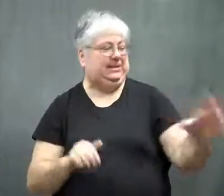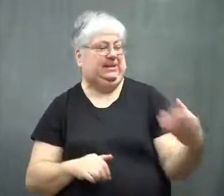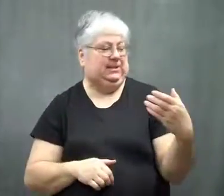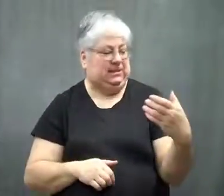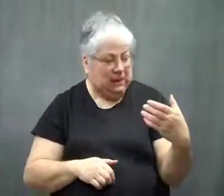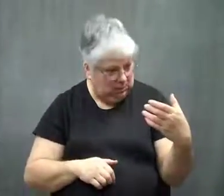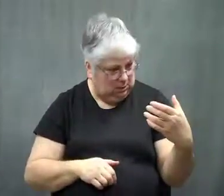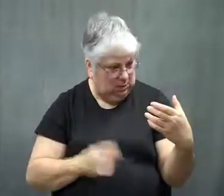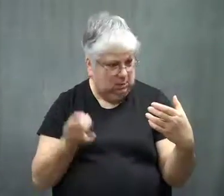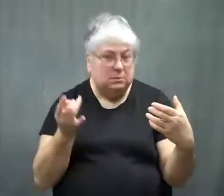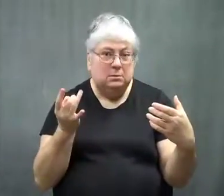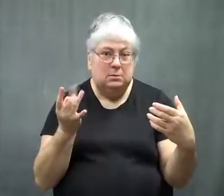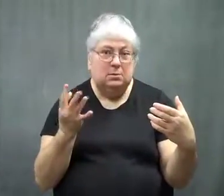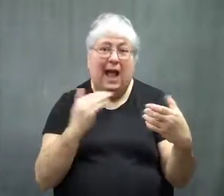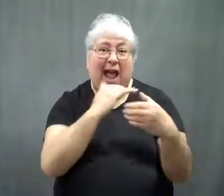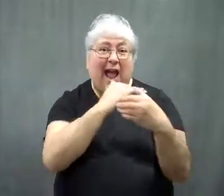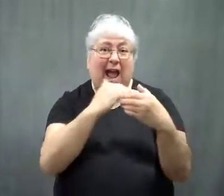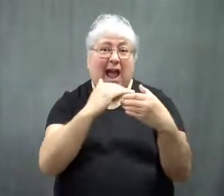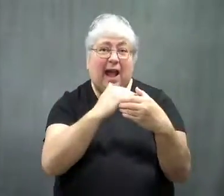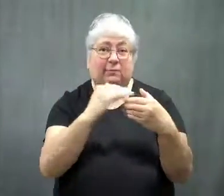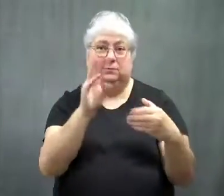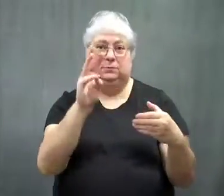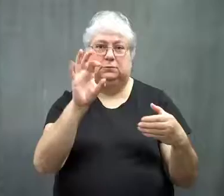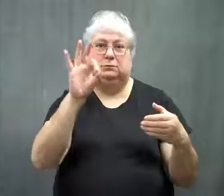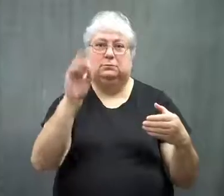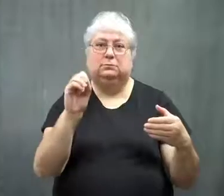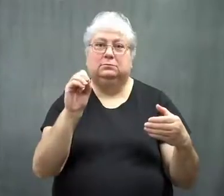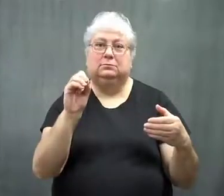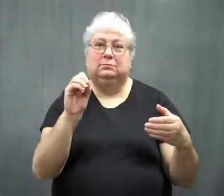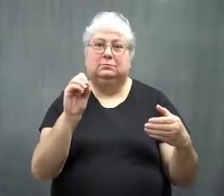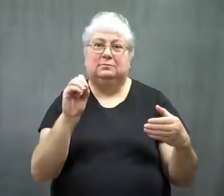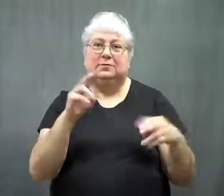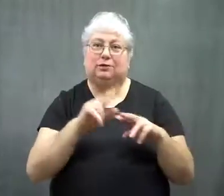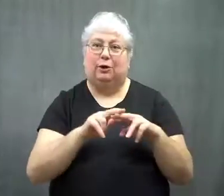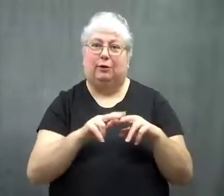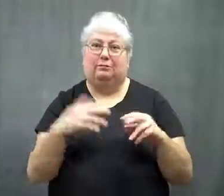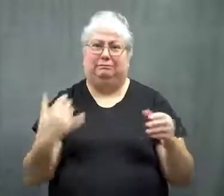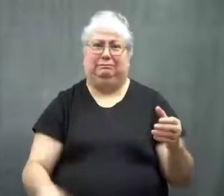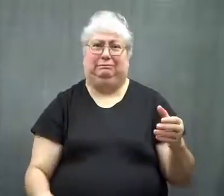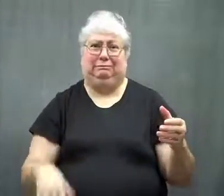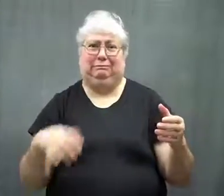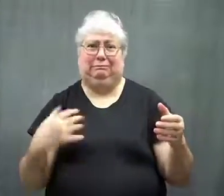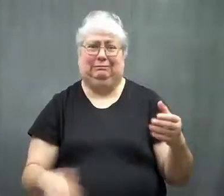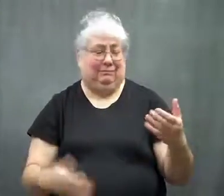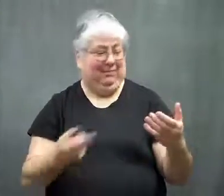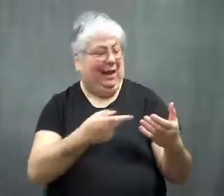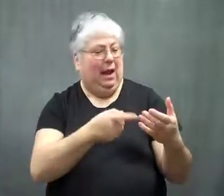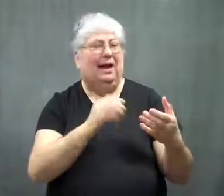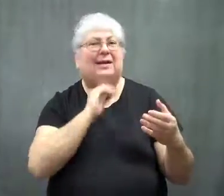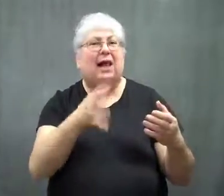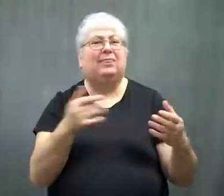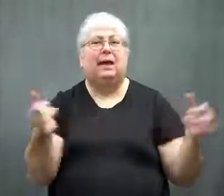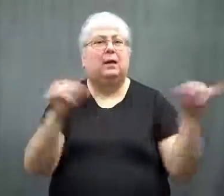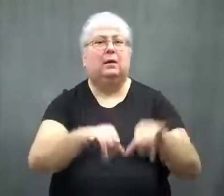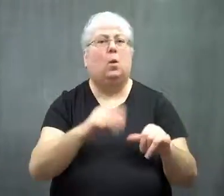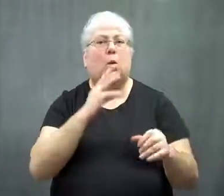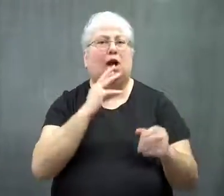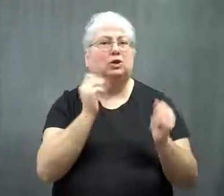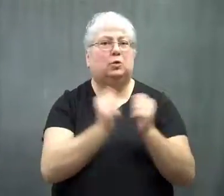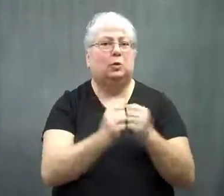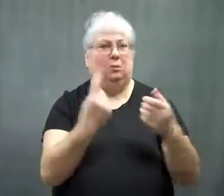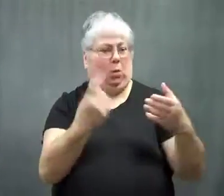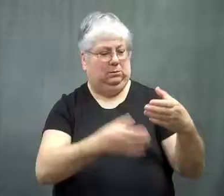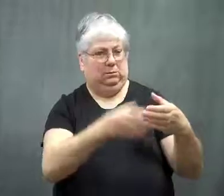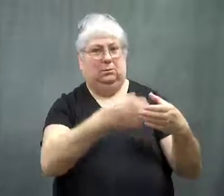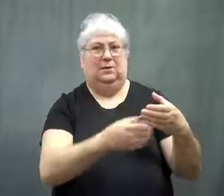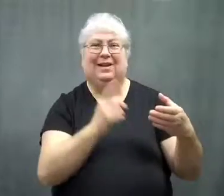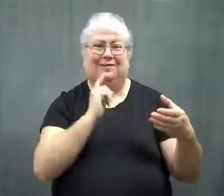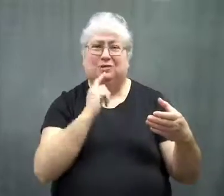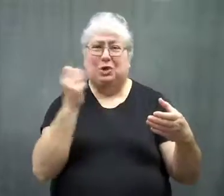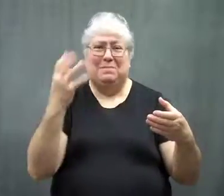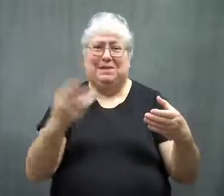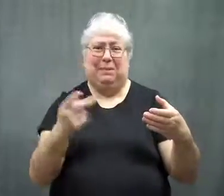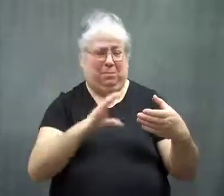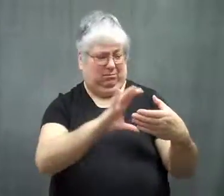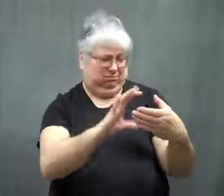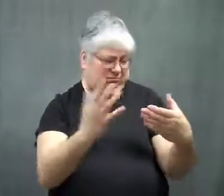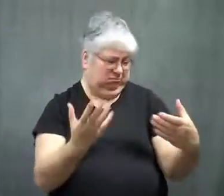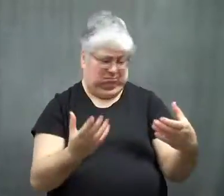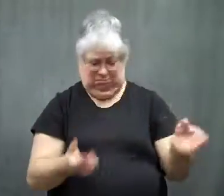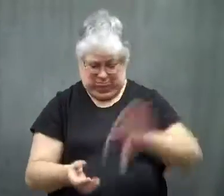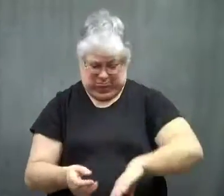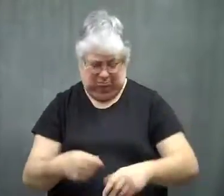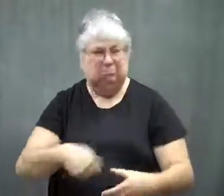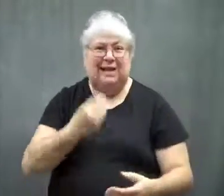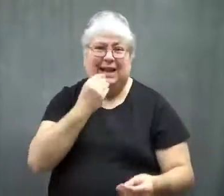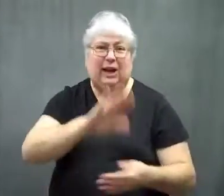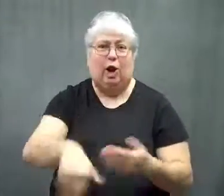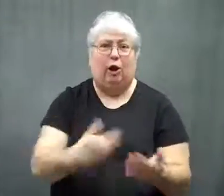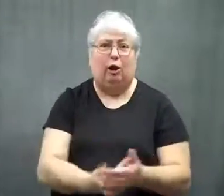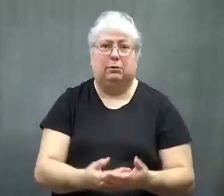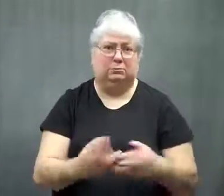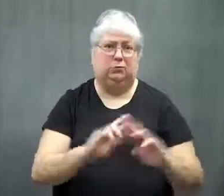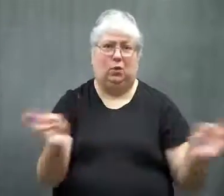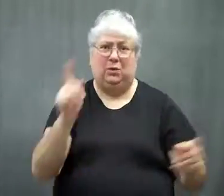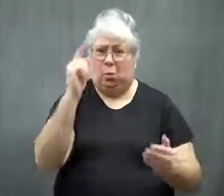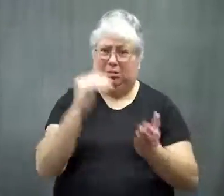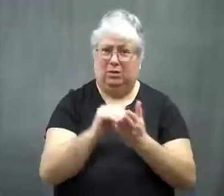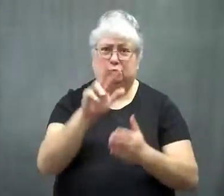I was stunned to see that half a can has 690 mg of salt. Oh wow...